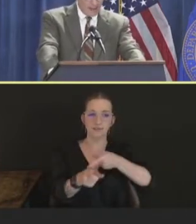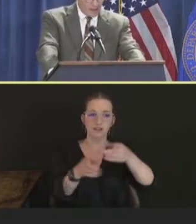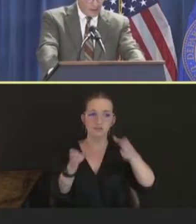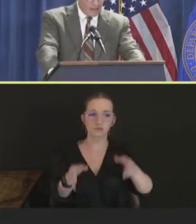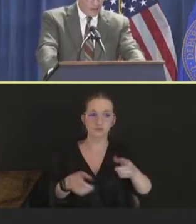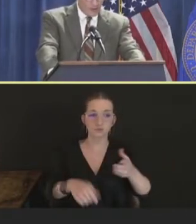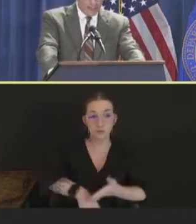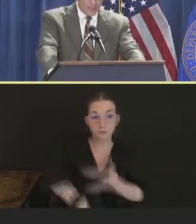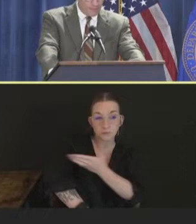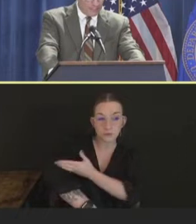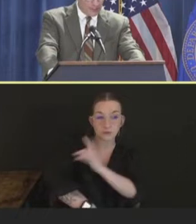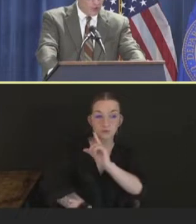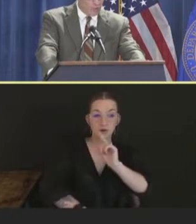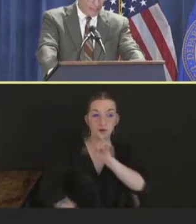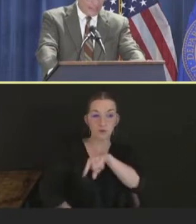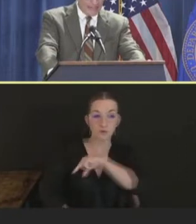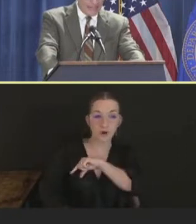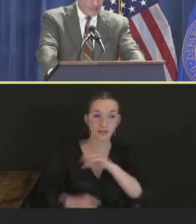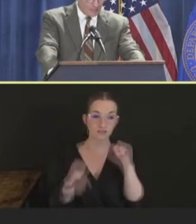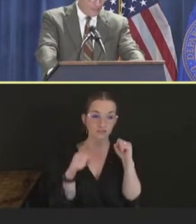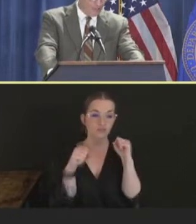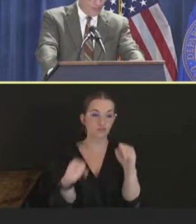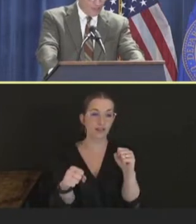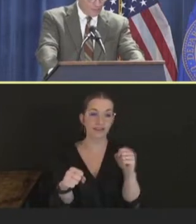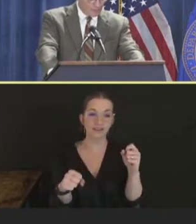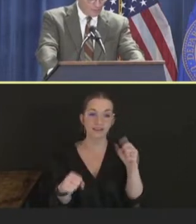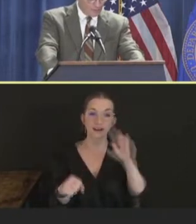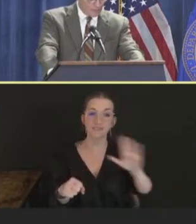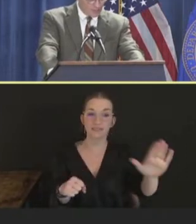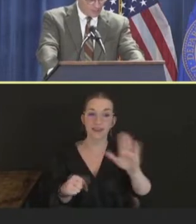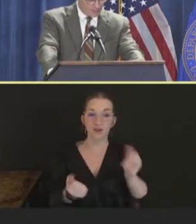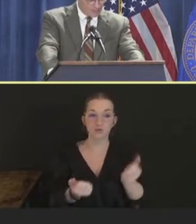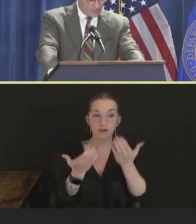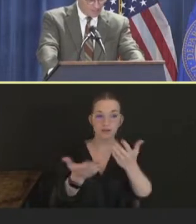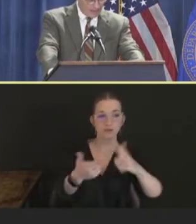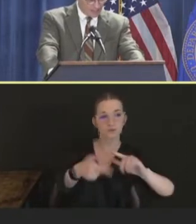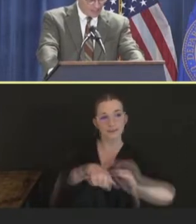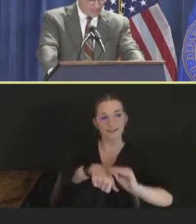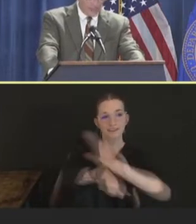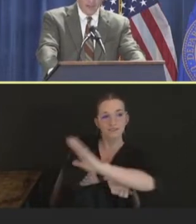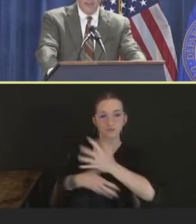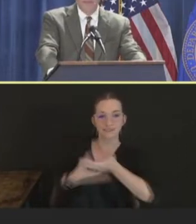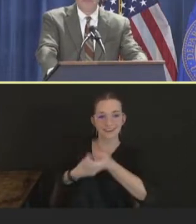of healthcare professional recommendations to influence confidence in vaccine.